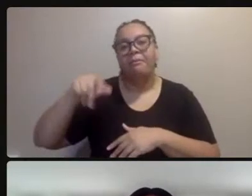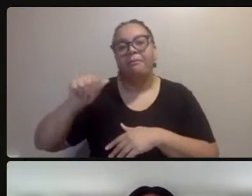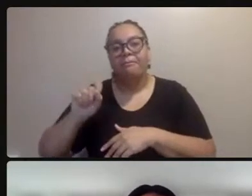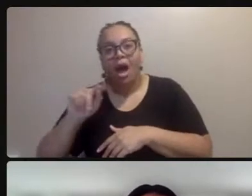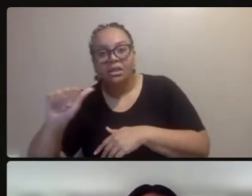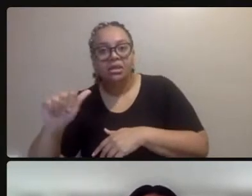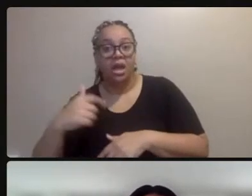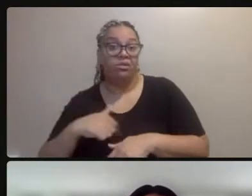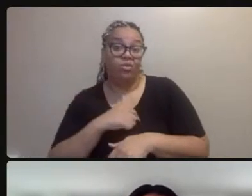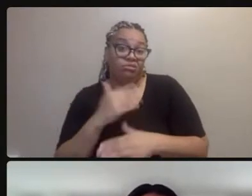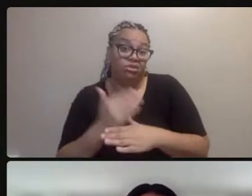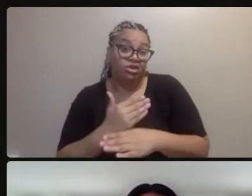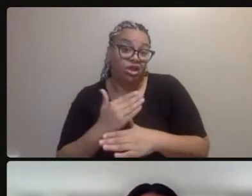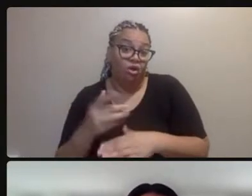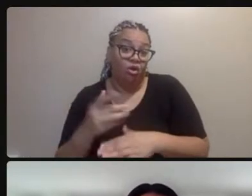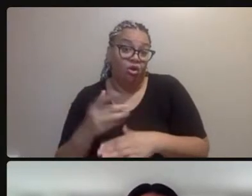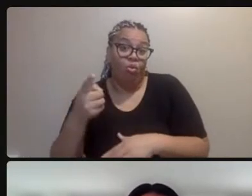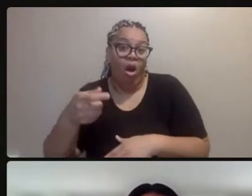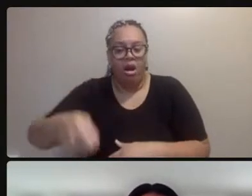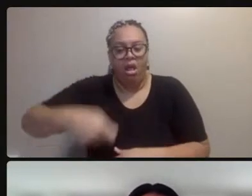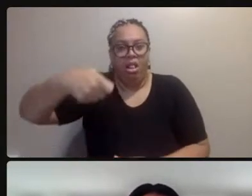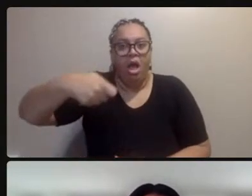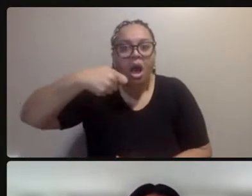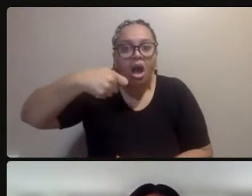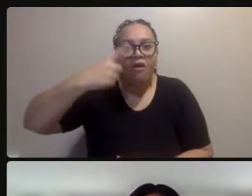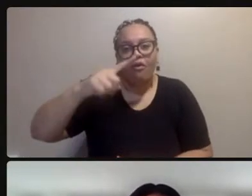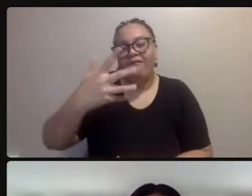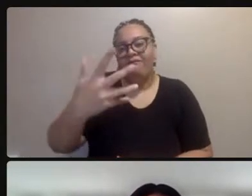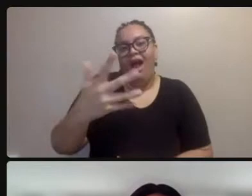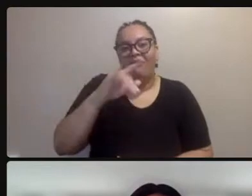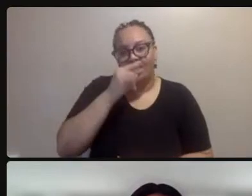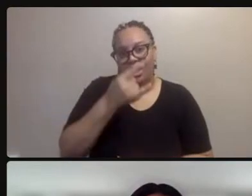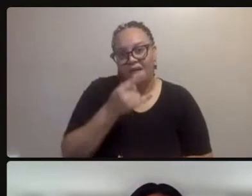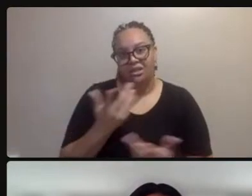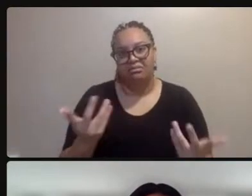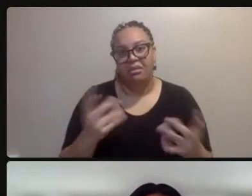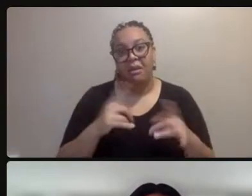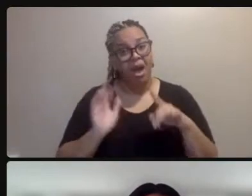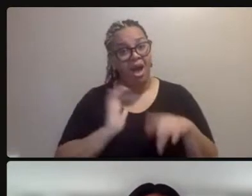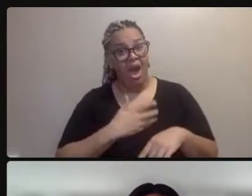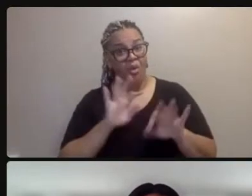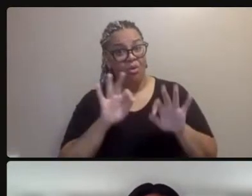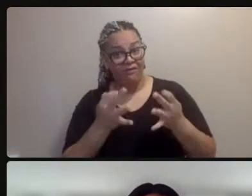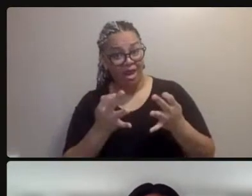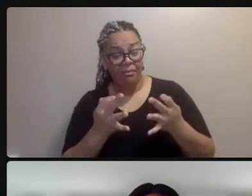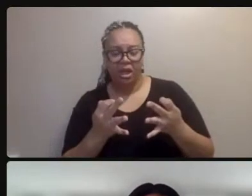SCHOOL SUPPLIES.